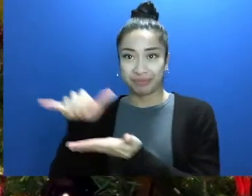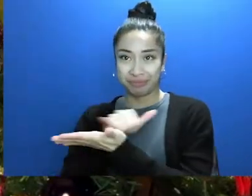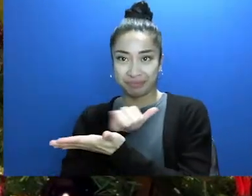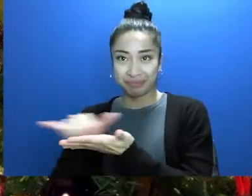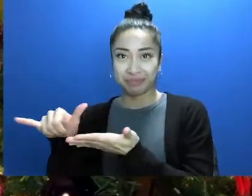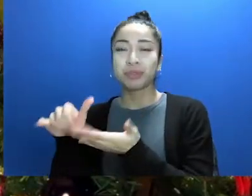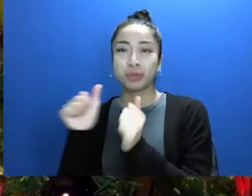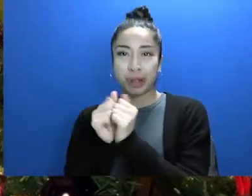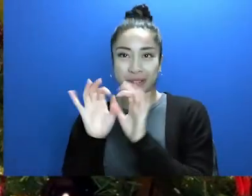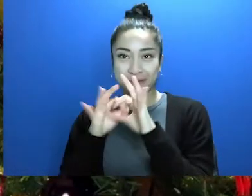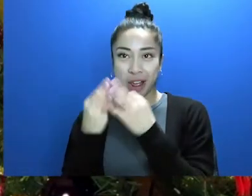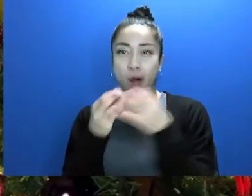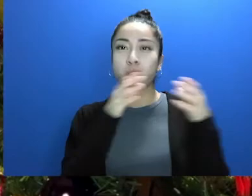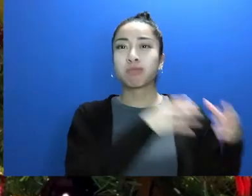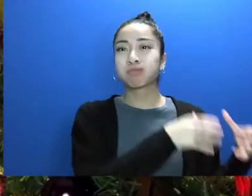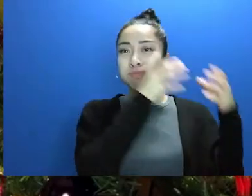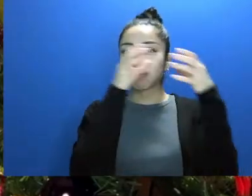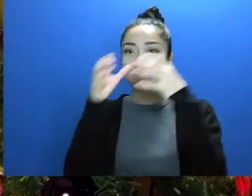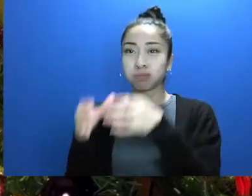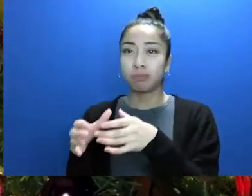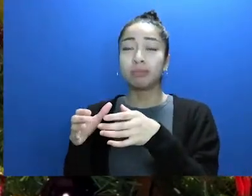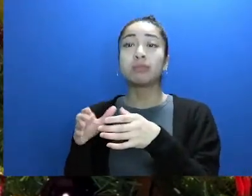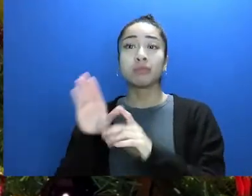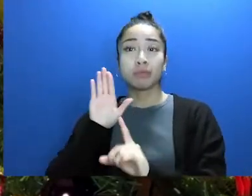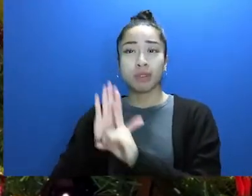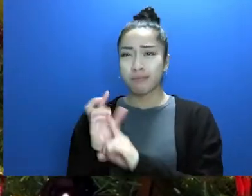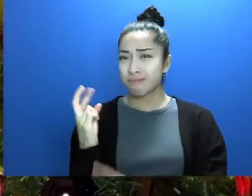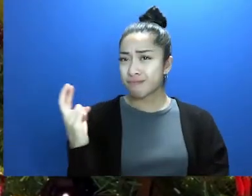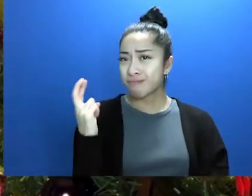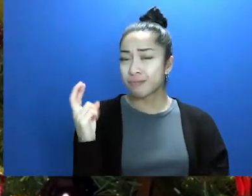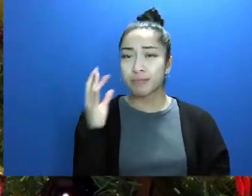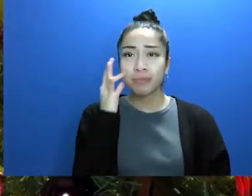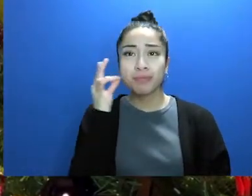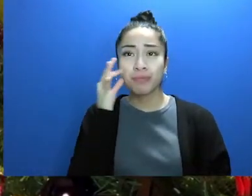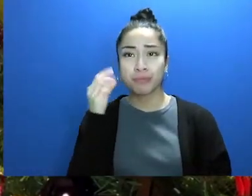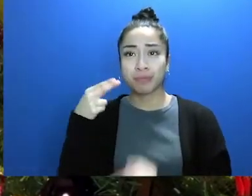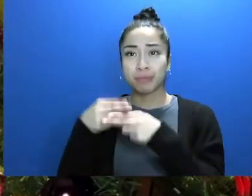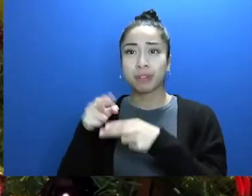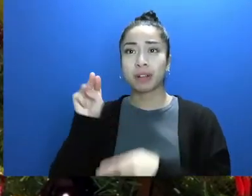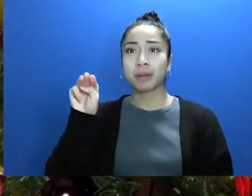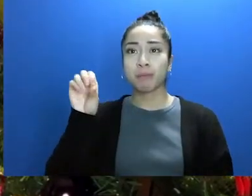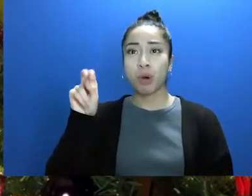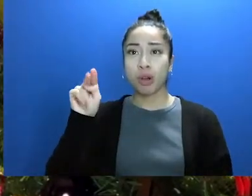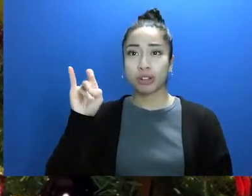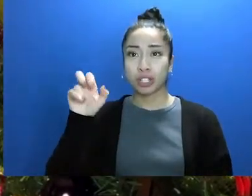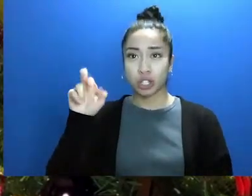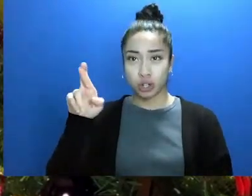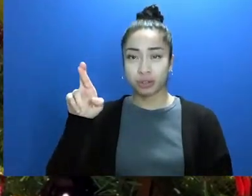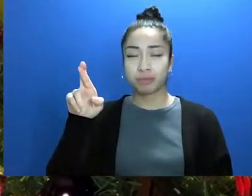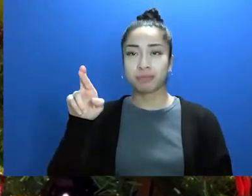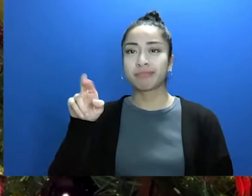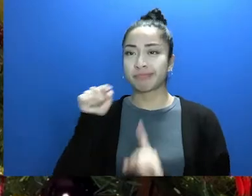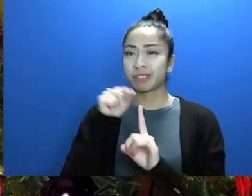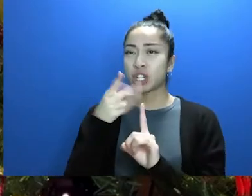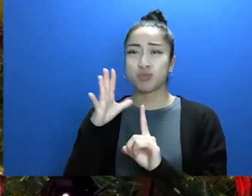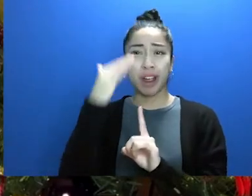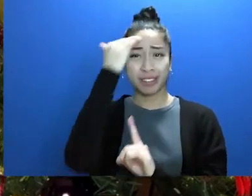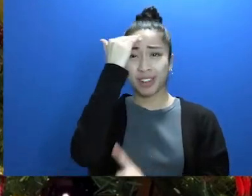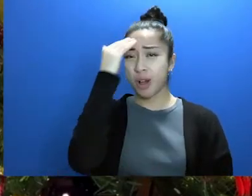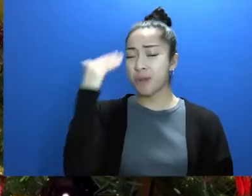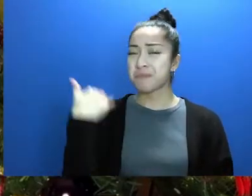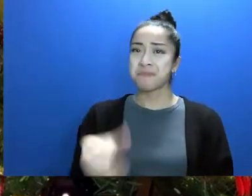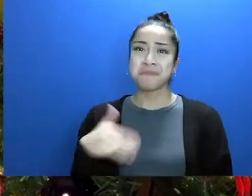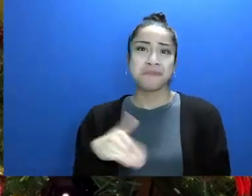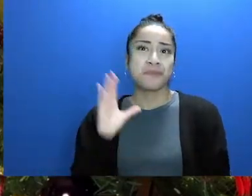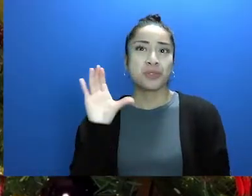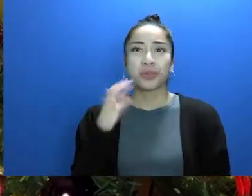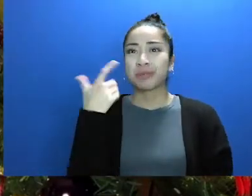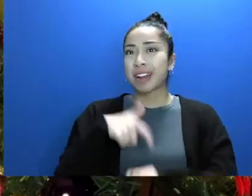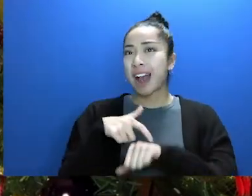with her friend by her side a cat called monsieur christmas would be a dream that she was sure the